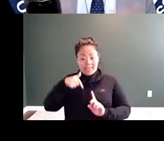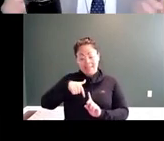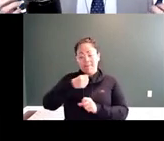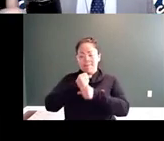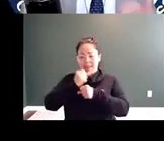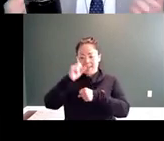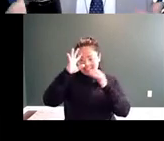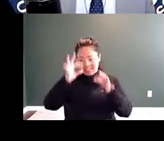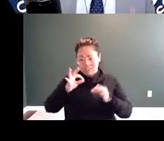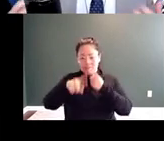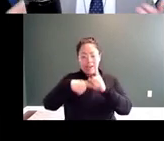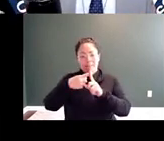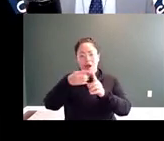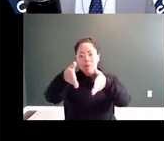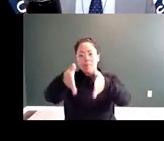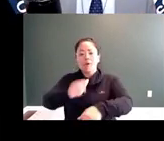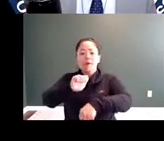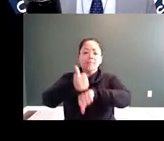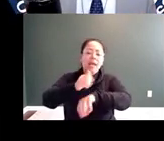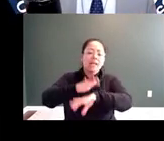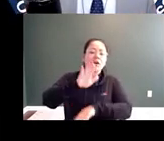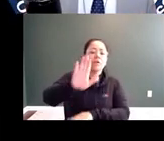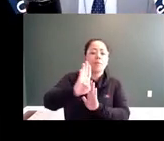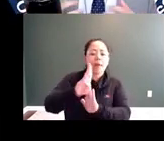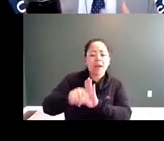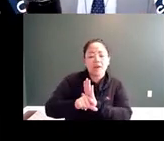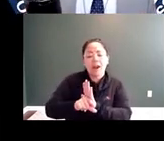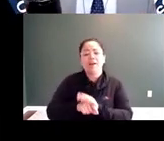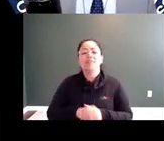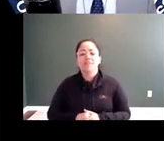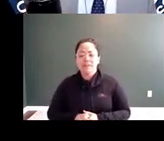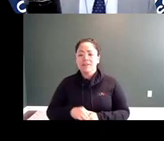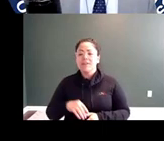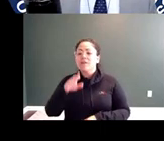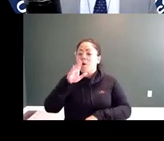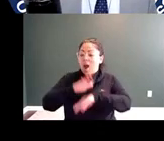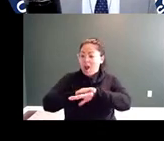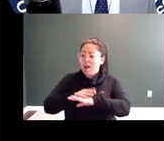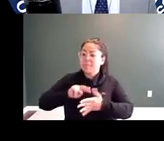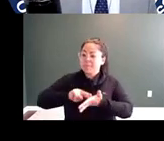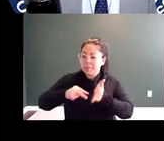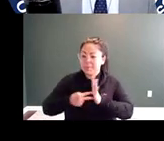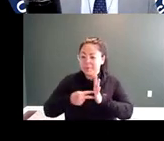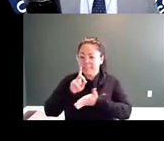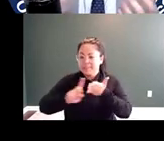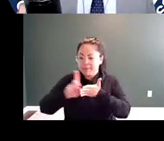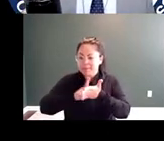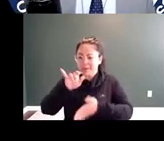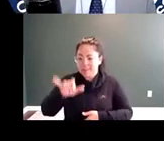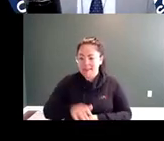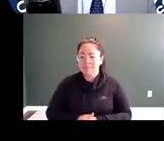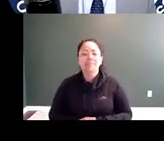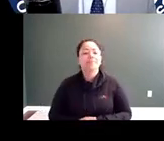that's going to be a disparate treatment issue. Okay? Intentional discrimination. There's also something that can happen